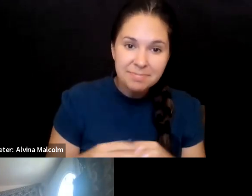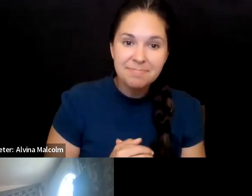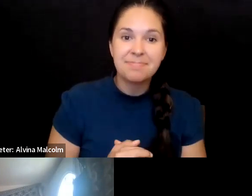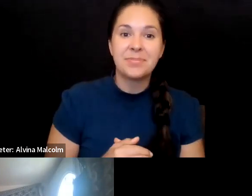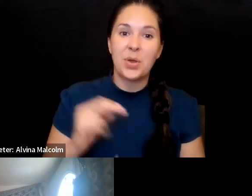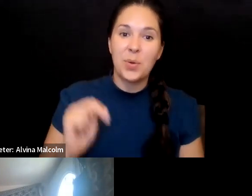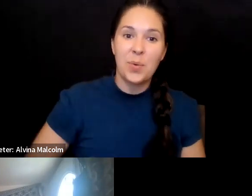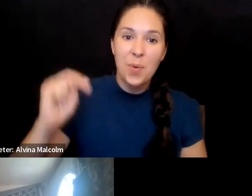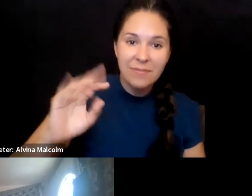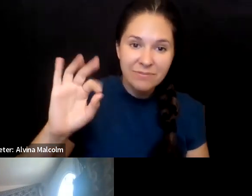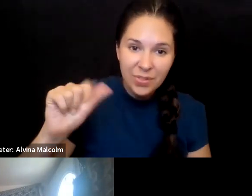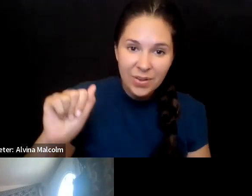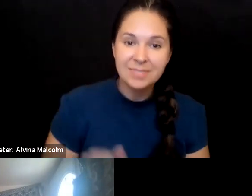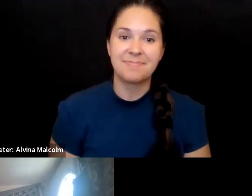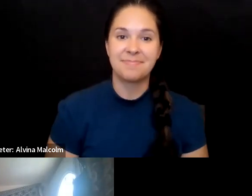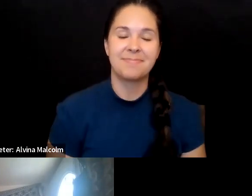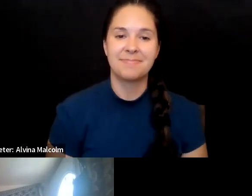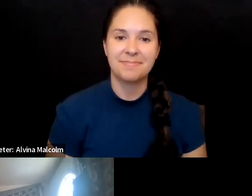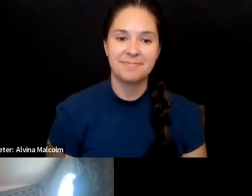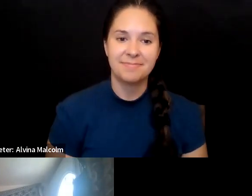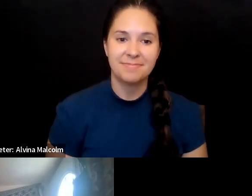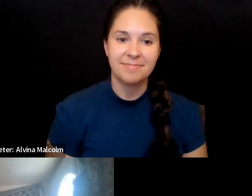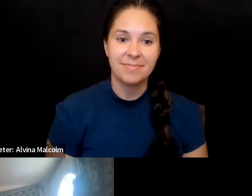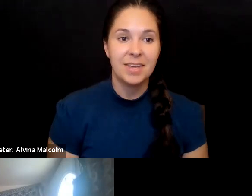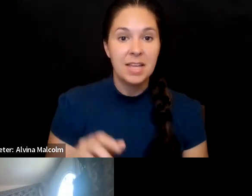Michigan, and eastern Kentucky, from